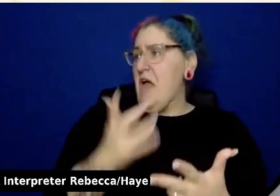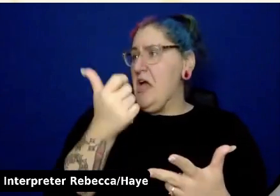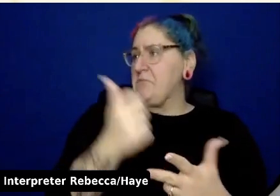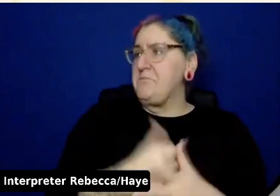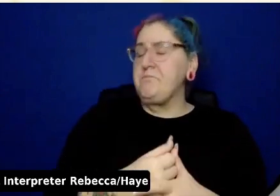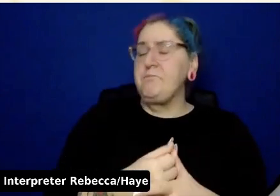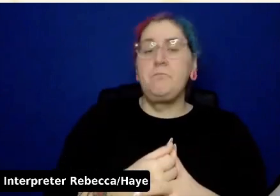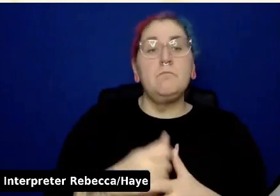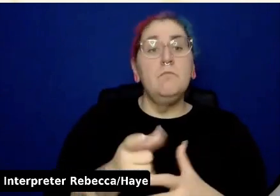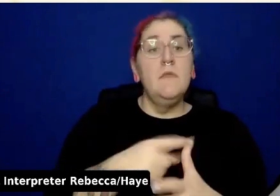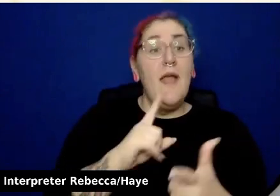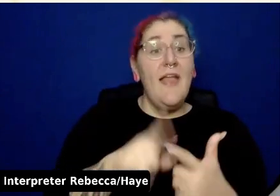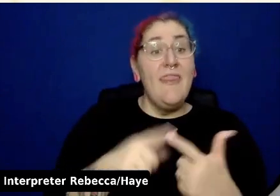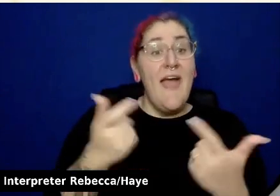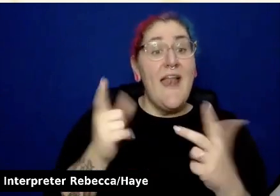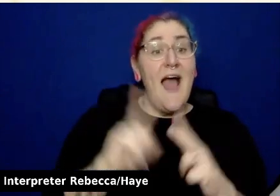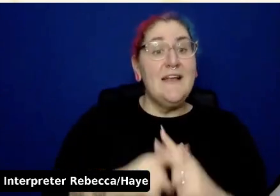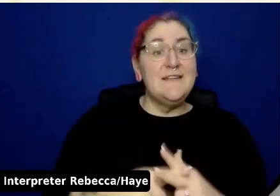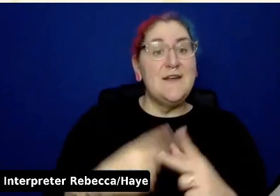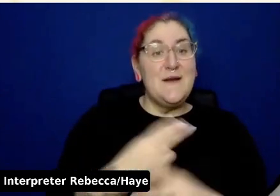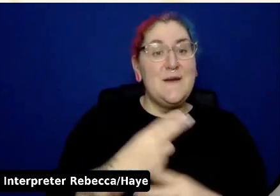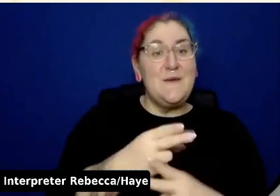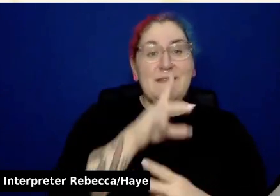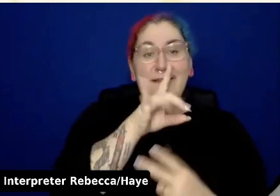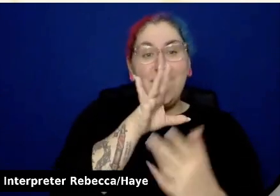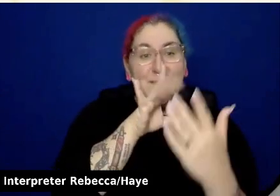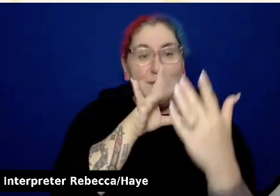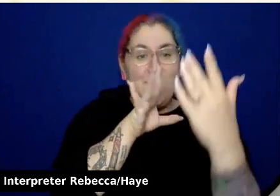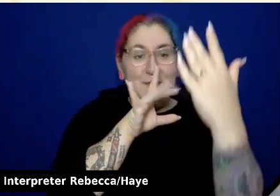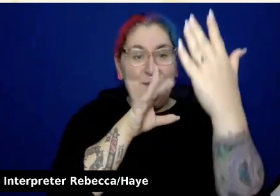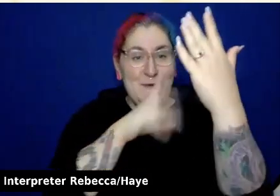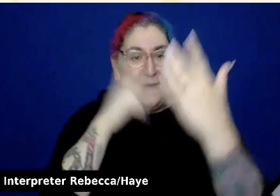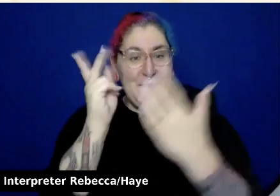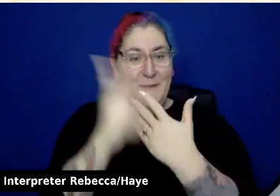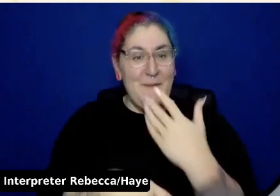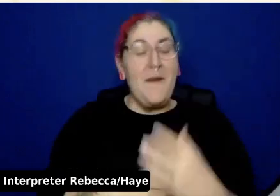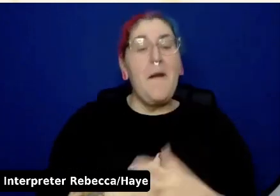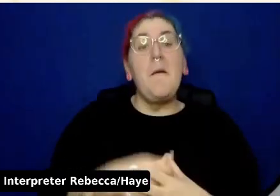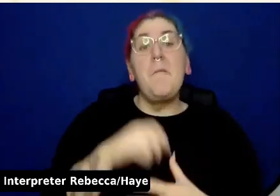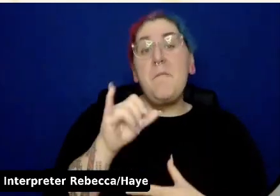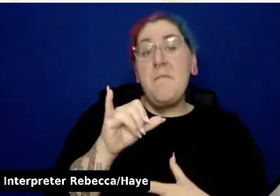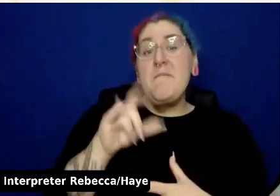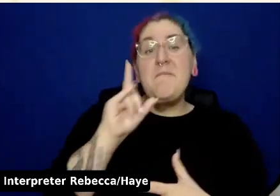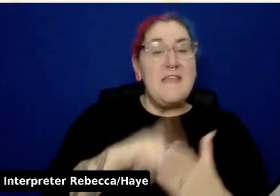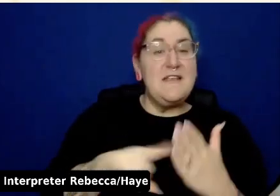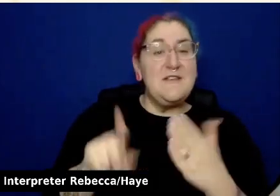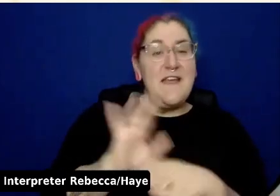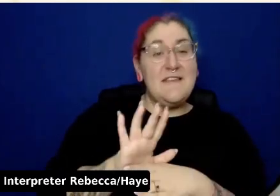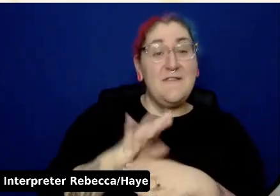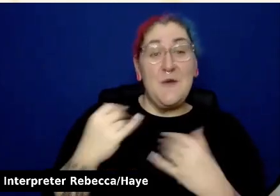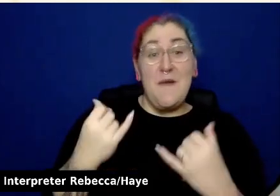Let's check this video to know what went wrong when I started the screen reader.